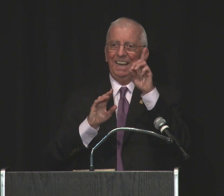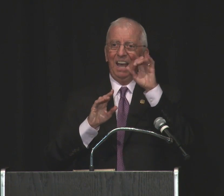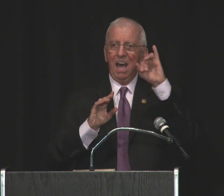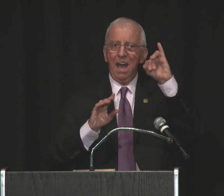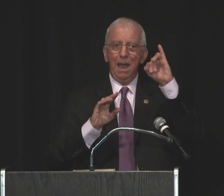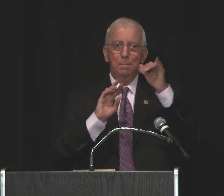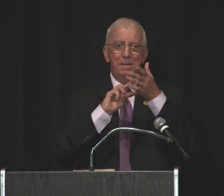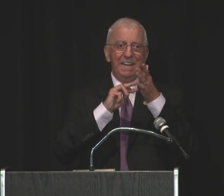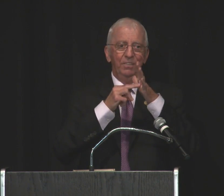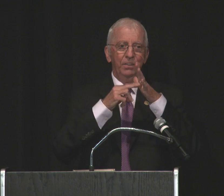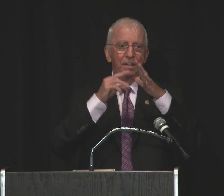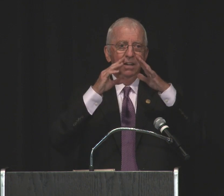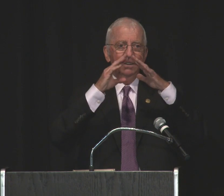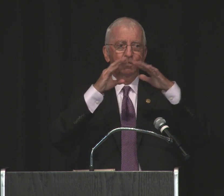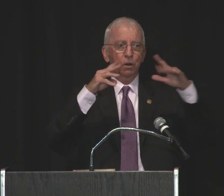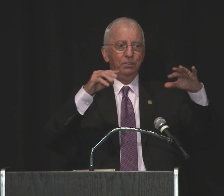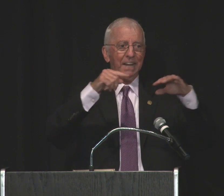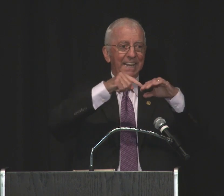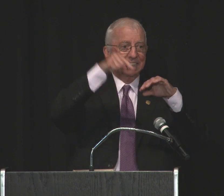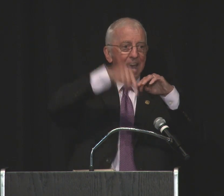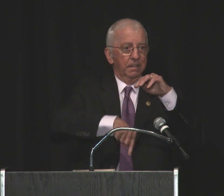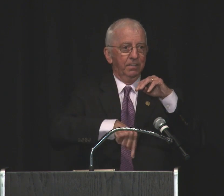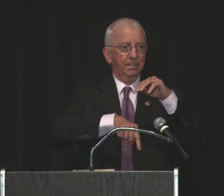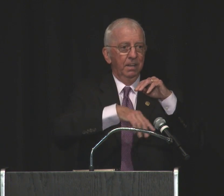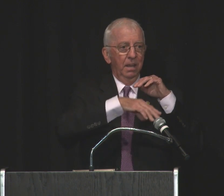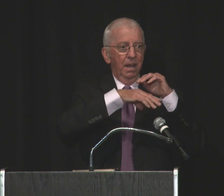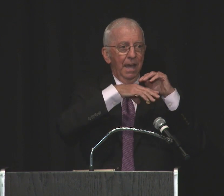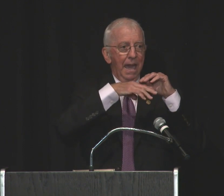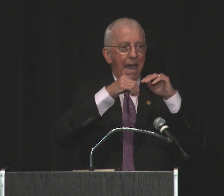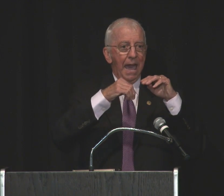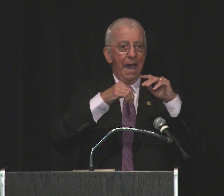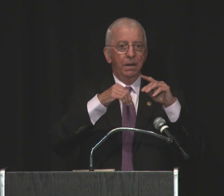DI means Diversity Intense.